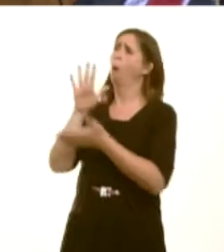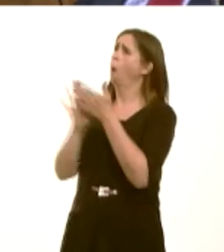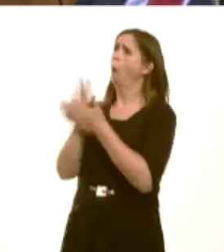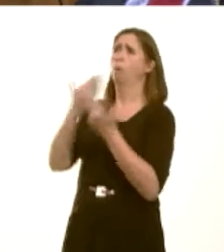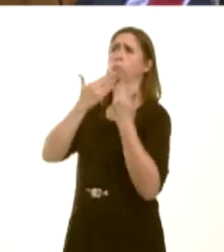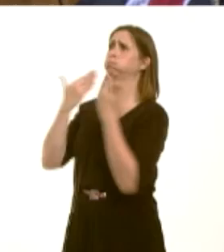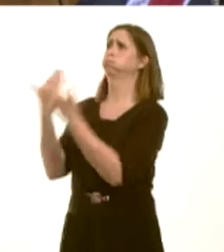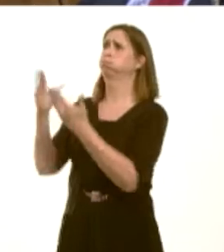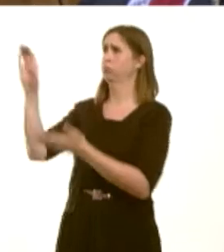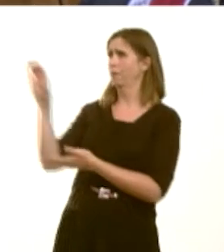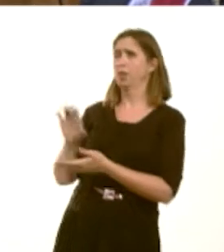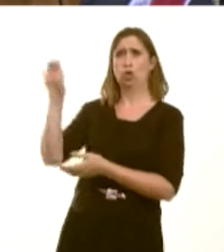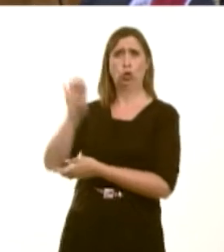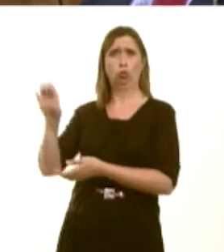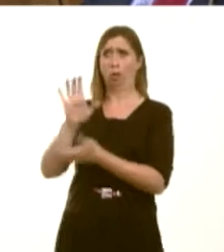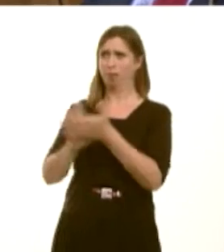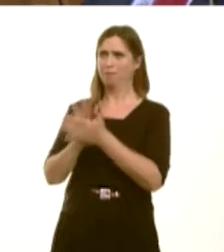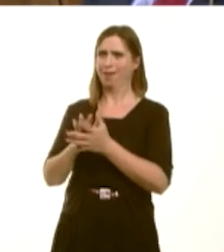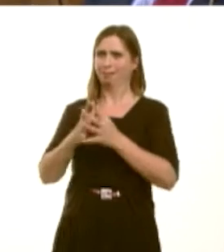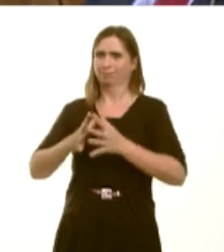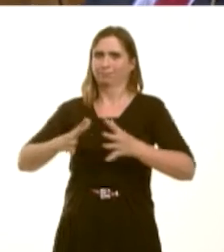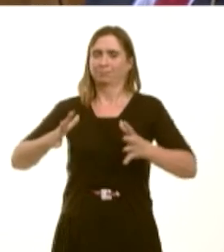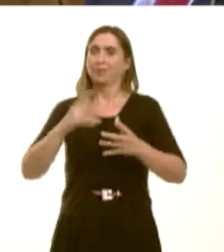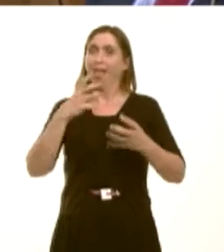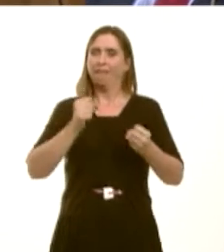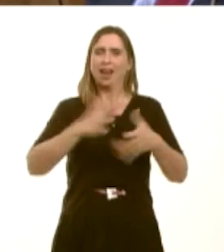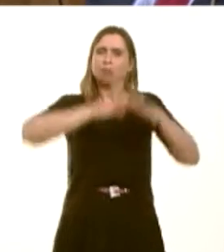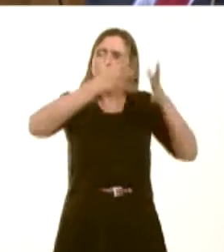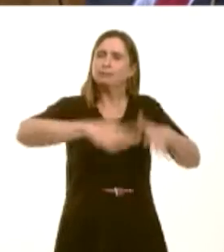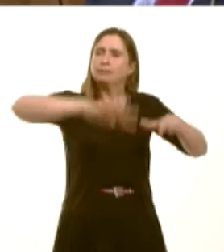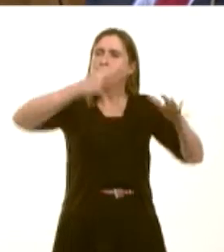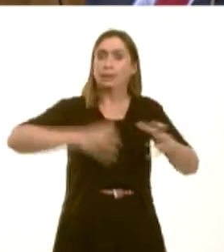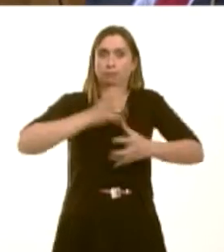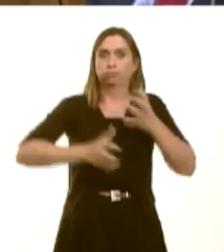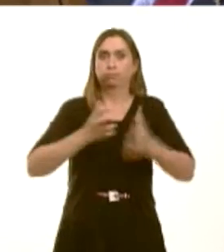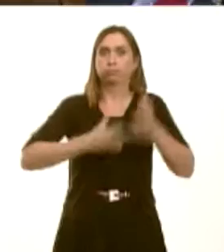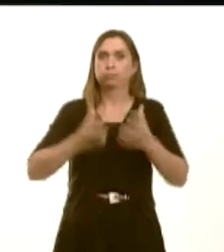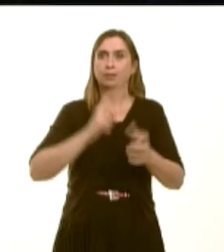of Walesís wave and tidal resources to help Wales become a world leader in marine energy.